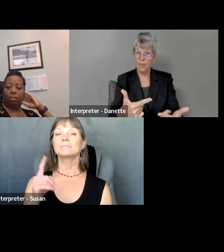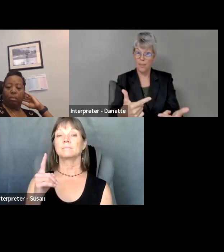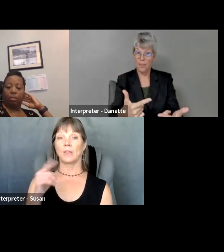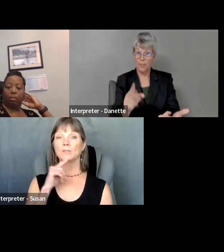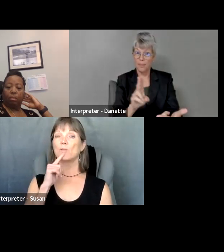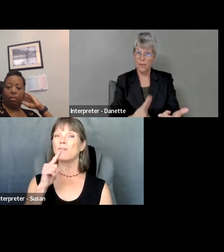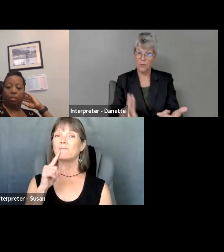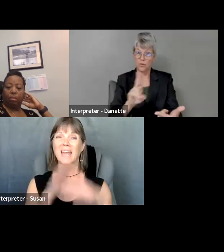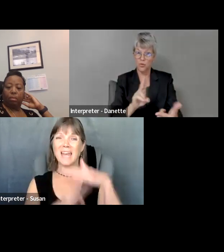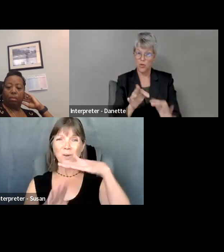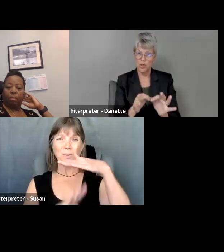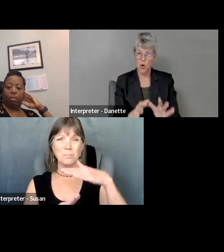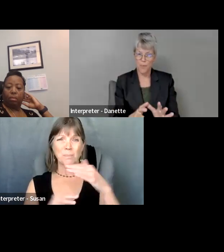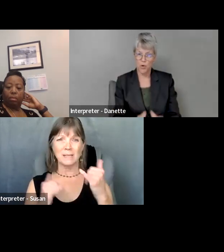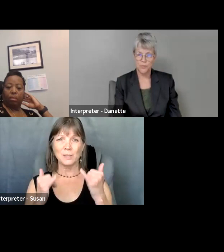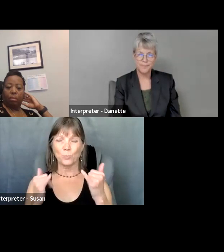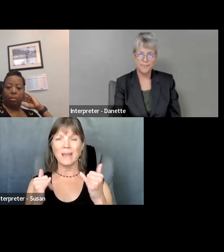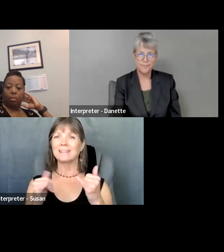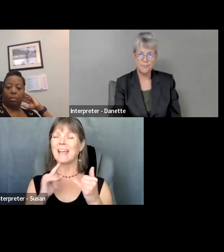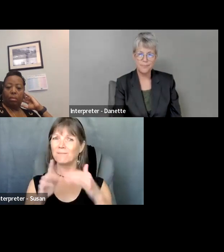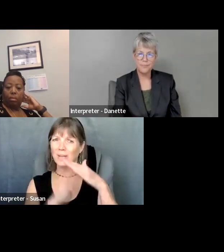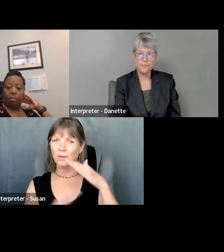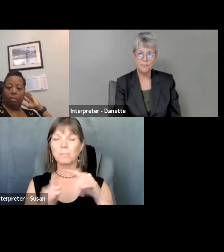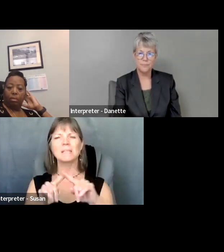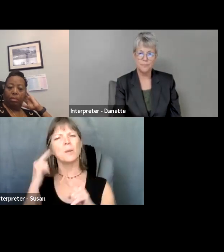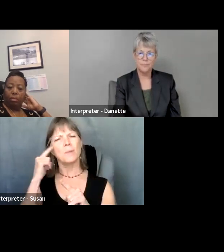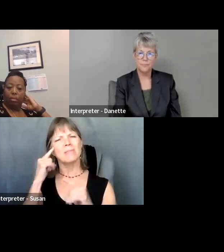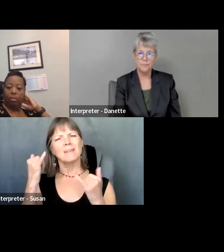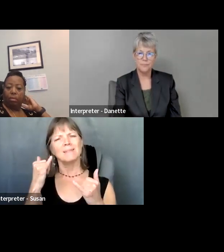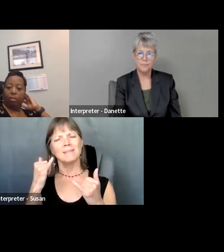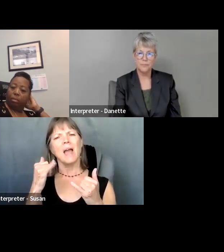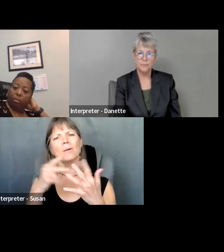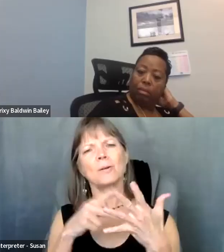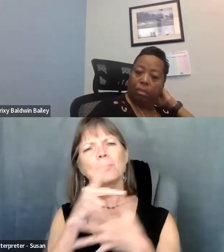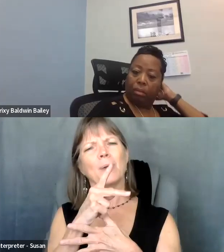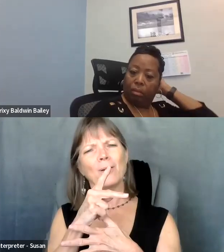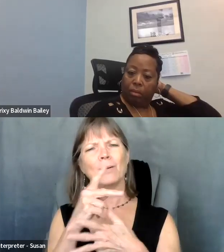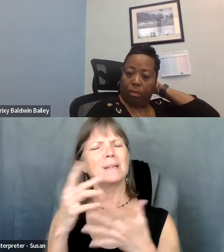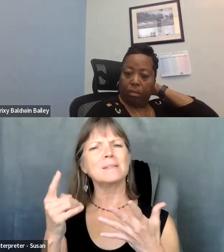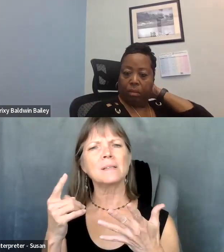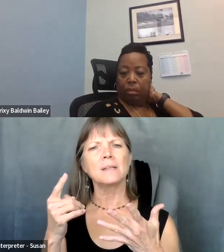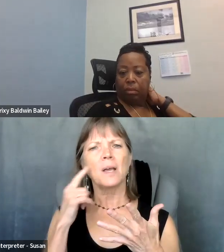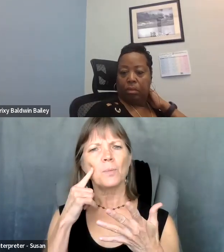Kelly Crosbie (she/her): But here's where we are in our thinking around priorities which we would like to unpack with you all in our state,